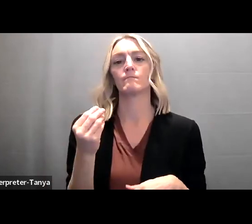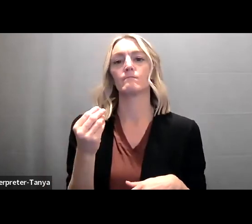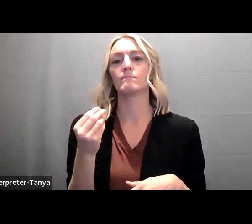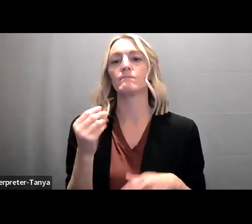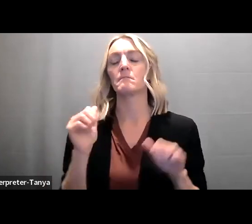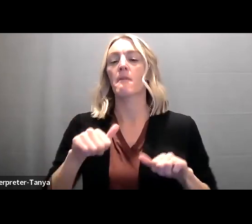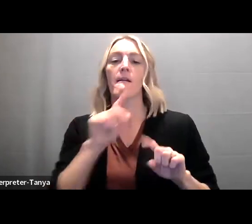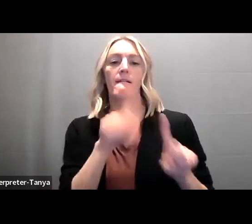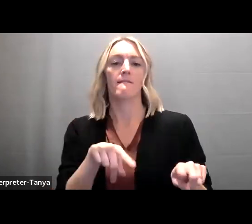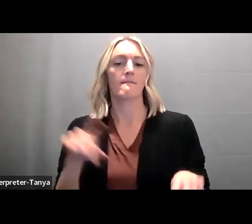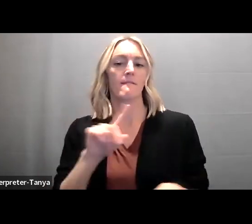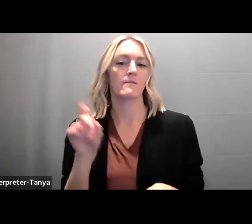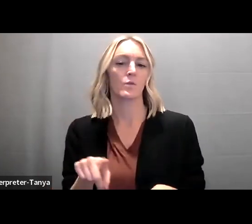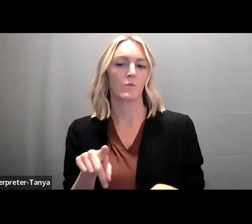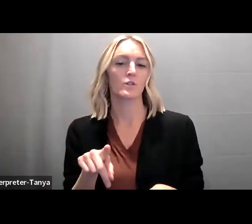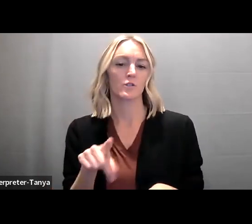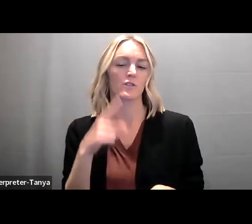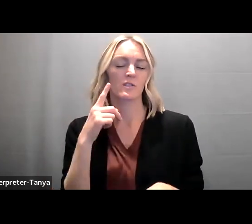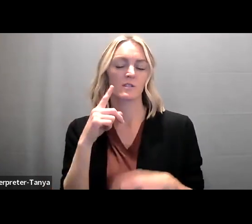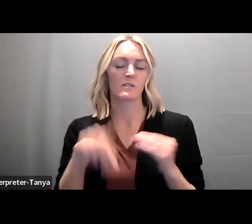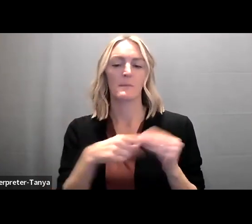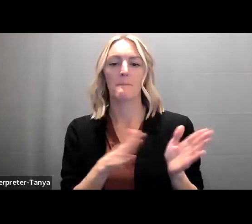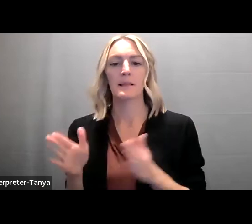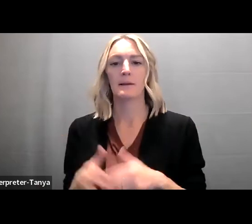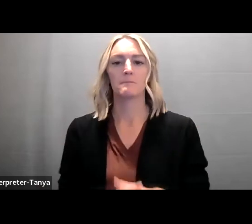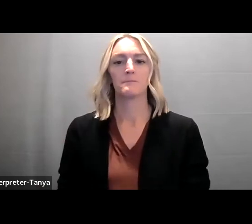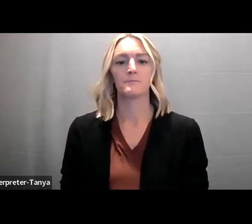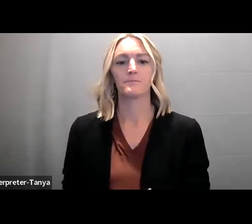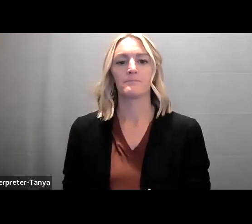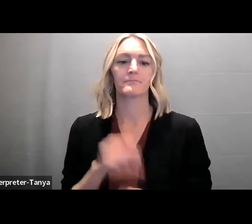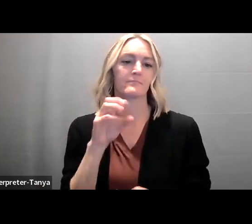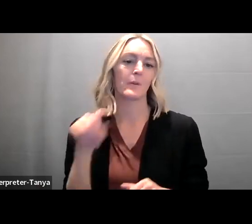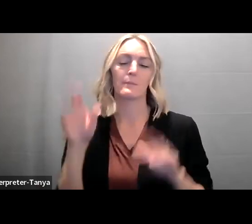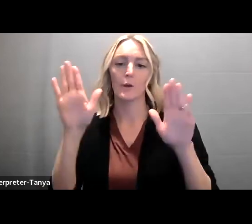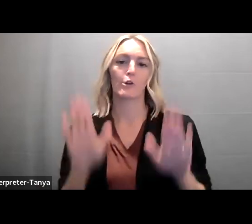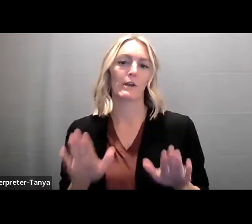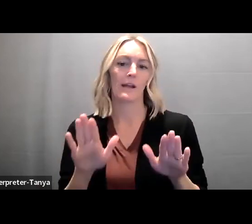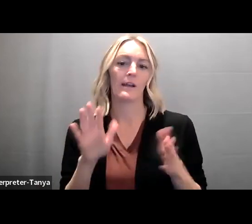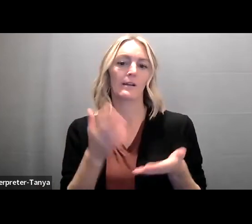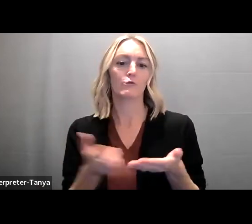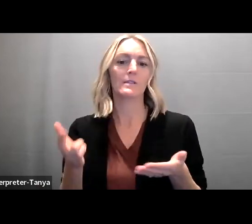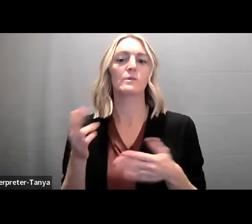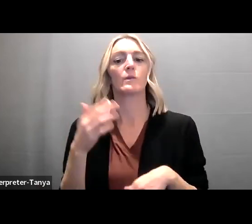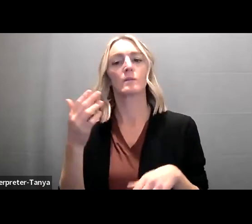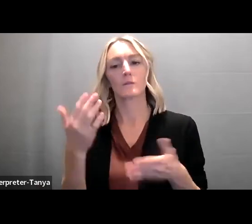to answering questions you may have about the plan. So they are a great resource. Your partners utilize them.